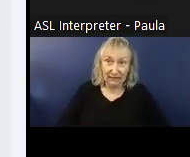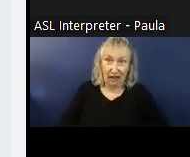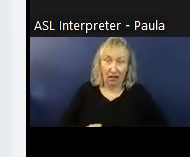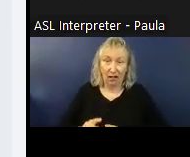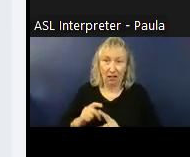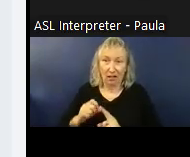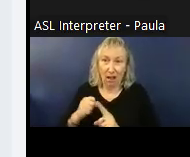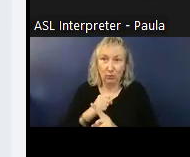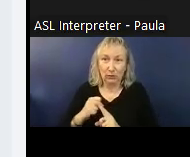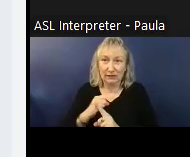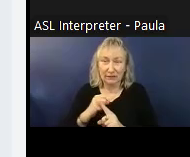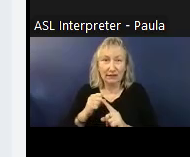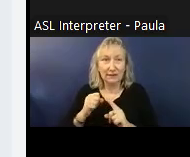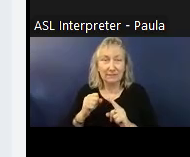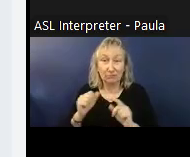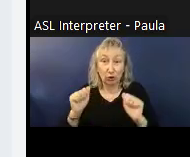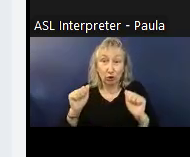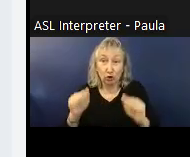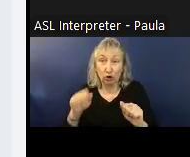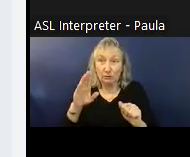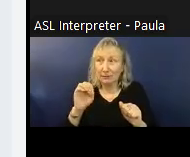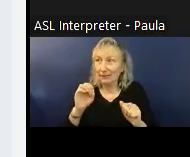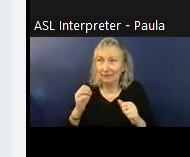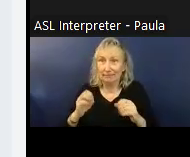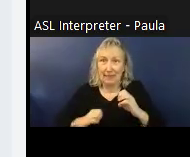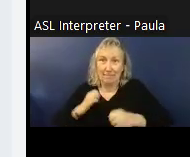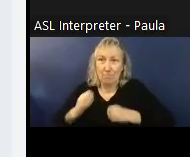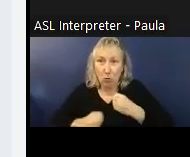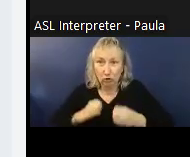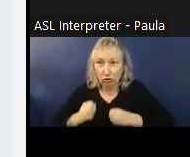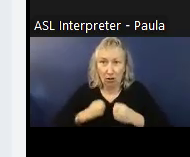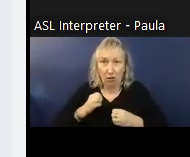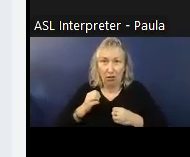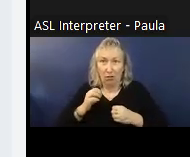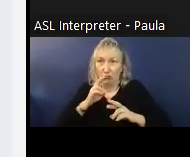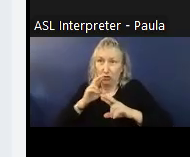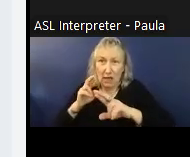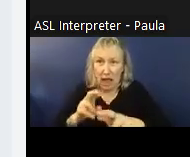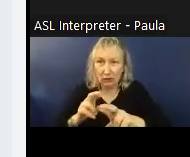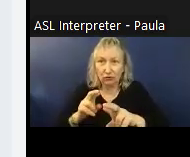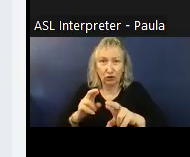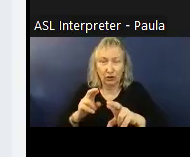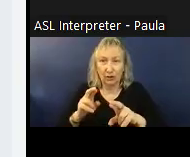there may be an emotional response or reaction to the conduct.